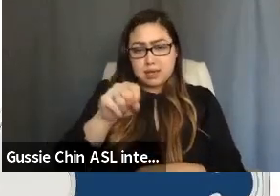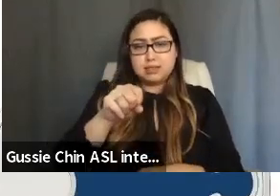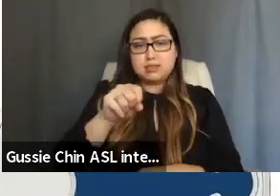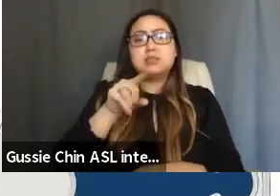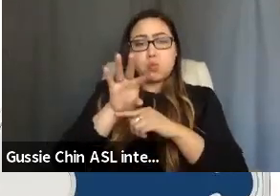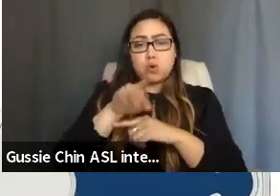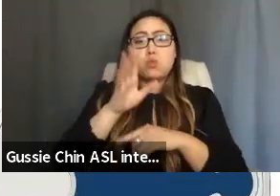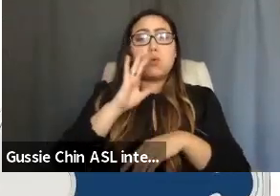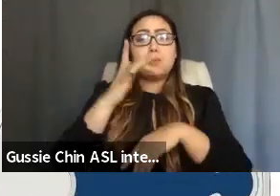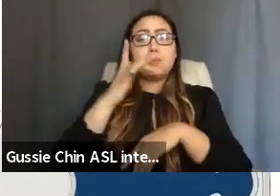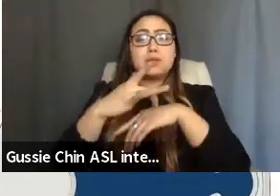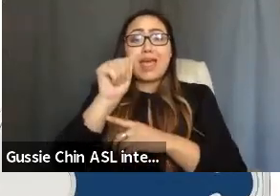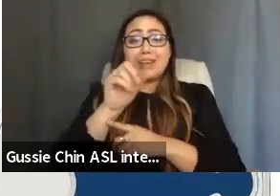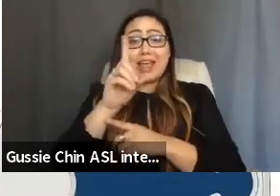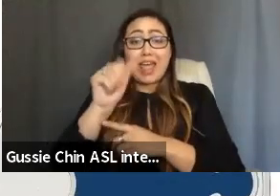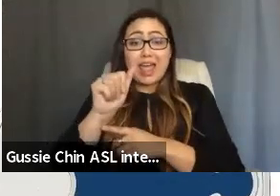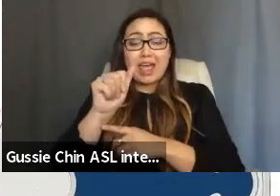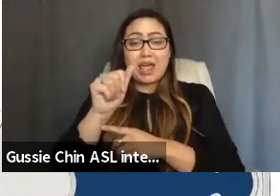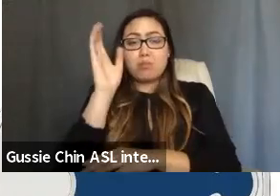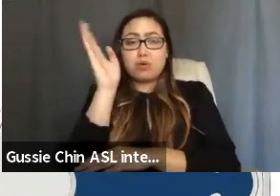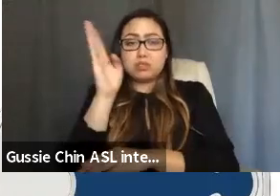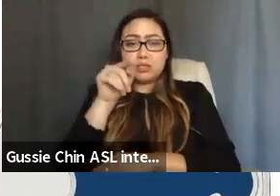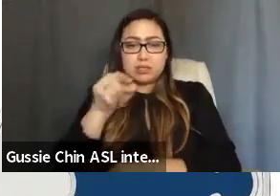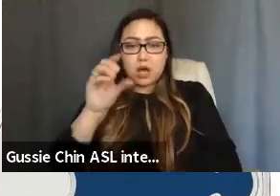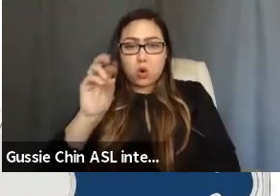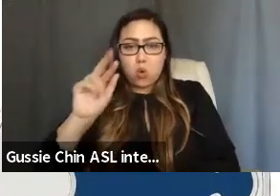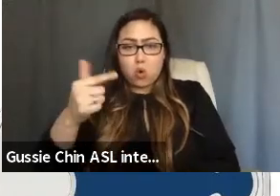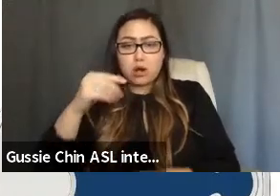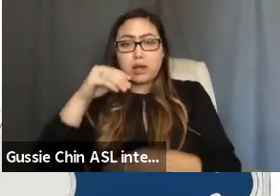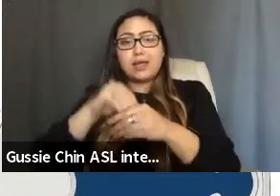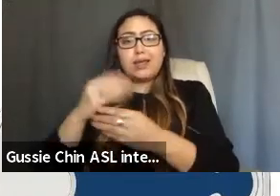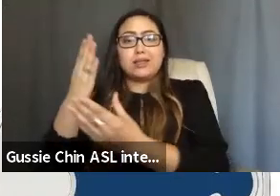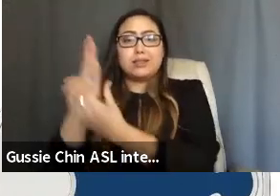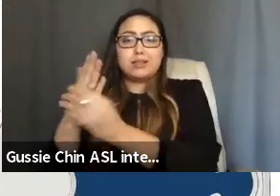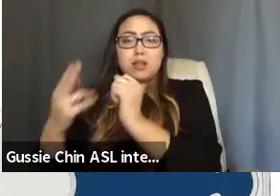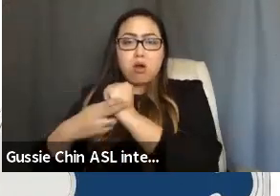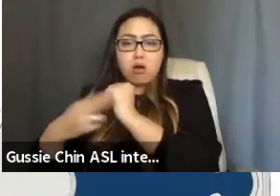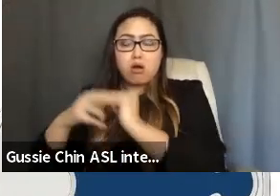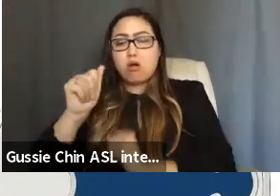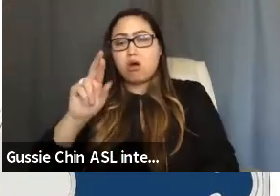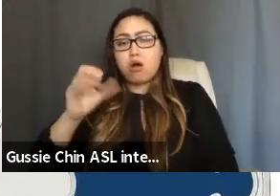ADApresentations.org in the archive section next week.